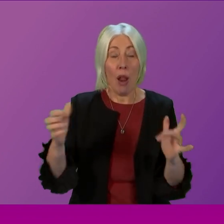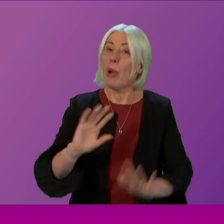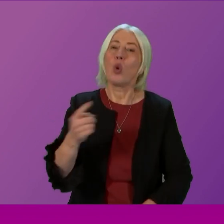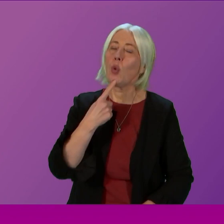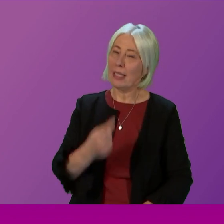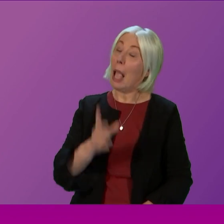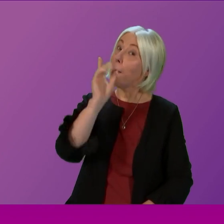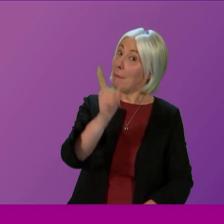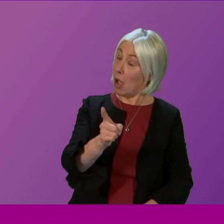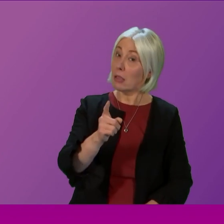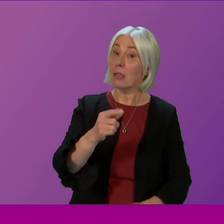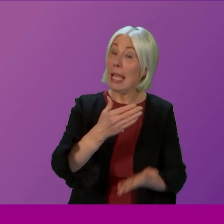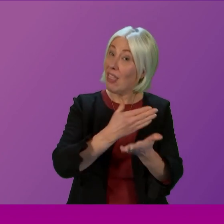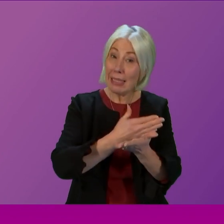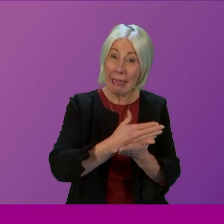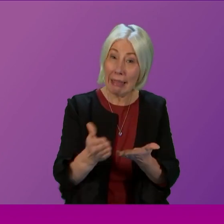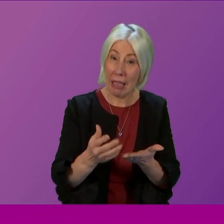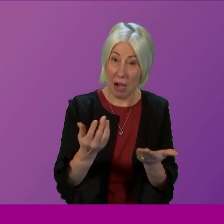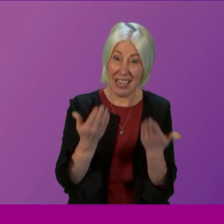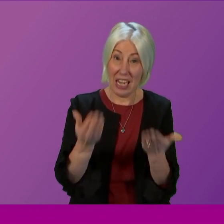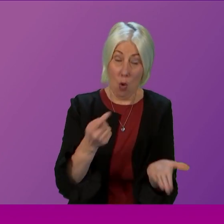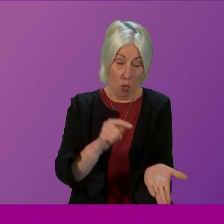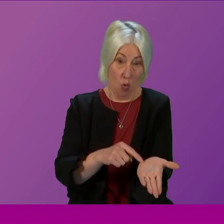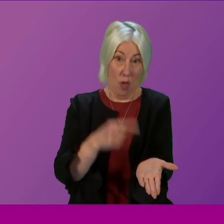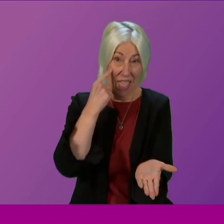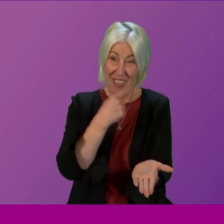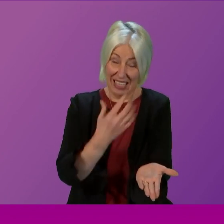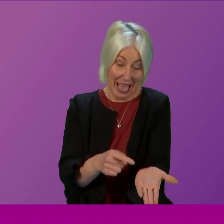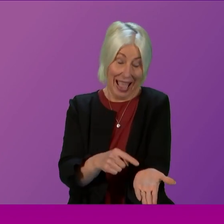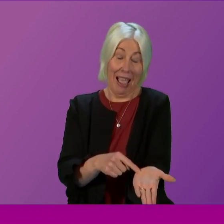clear from the unambiguous evidence that I have here that the minister’s response was,